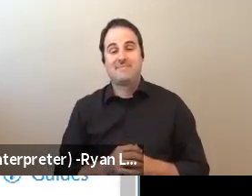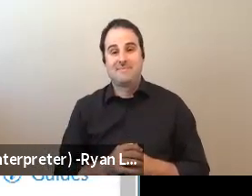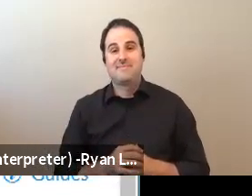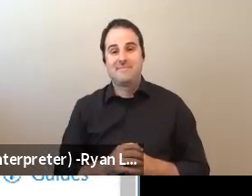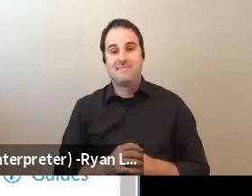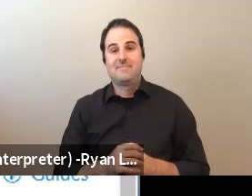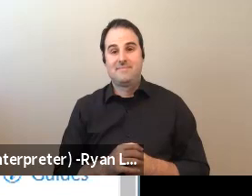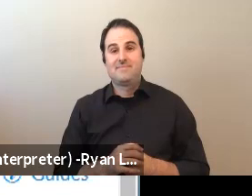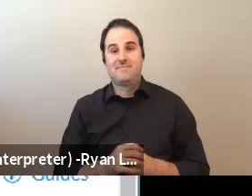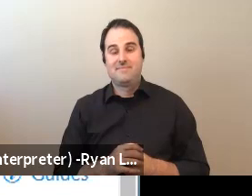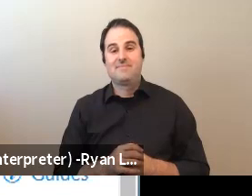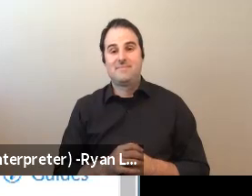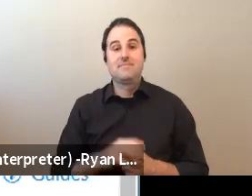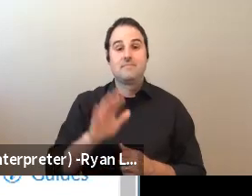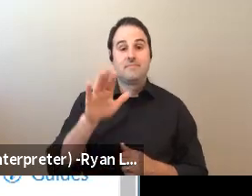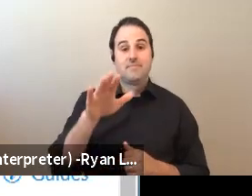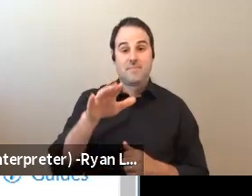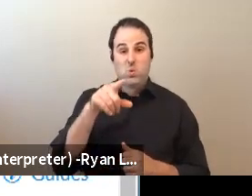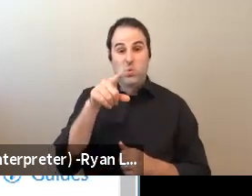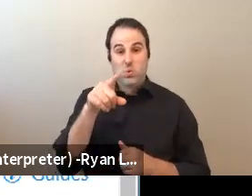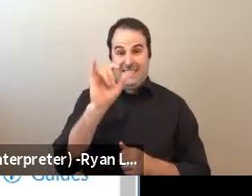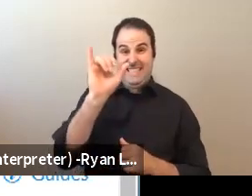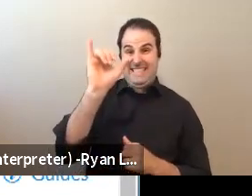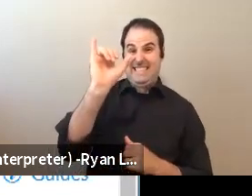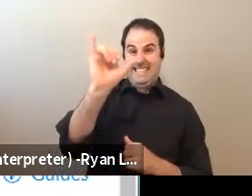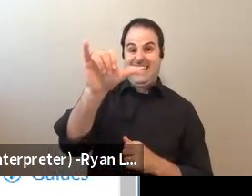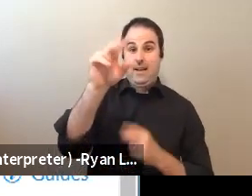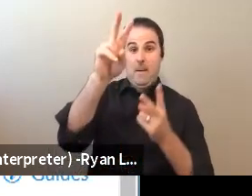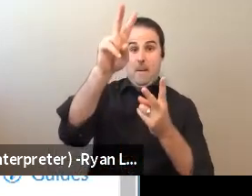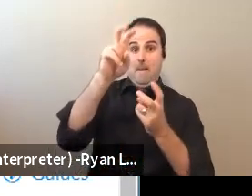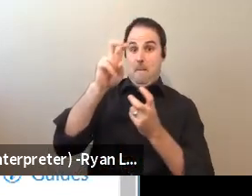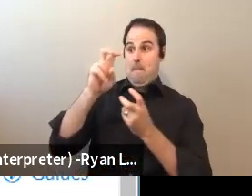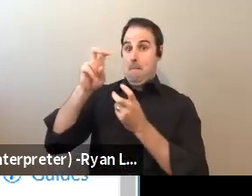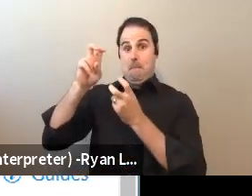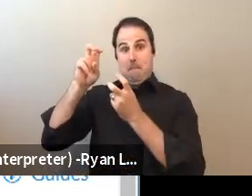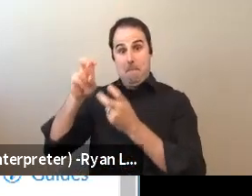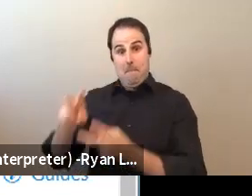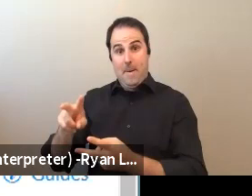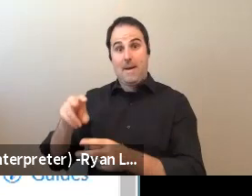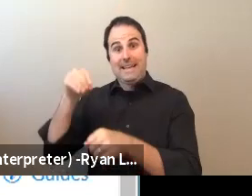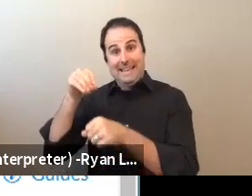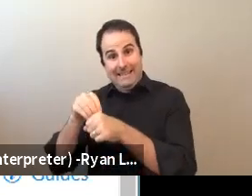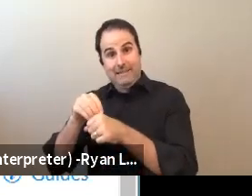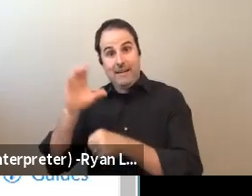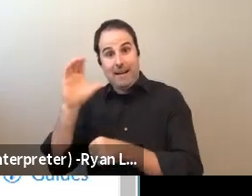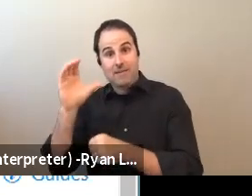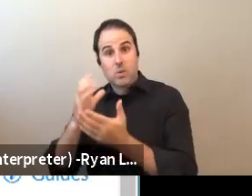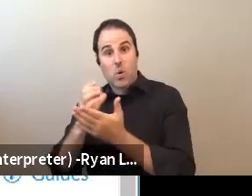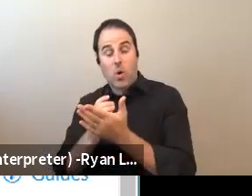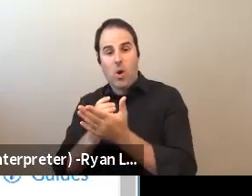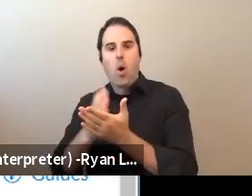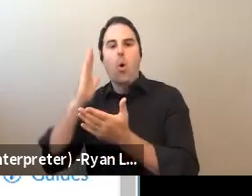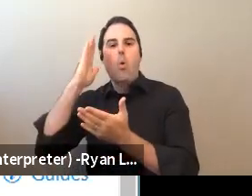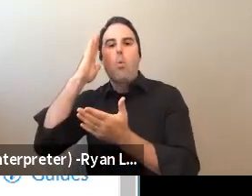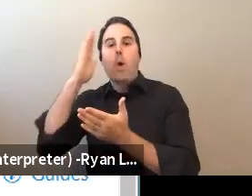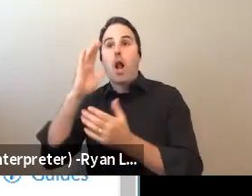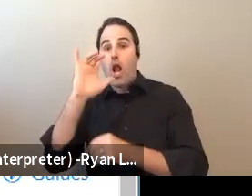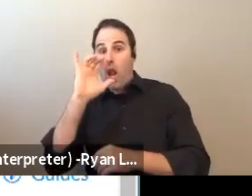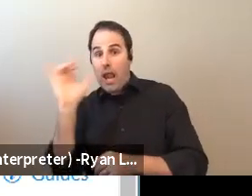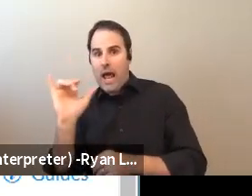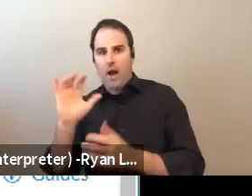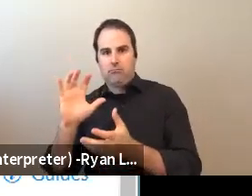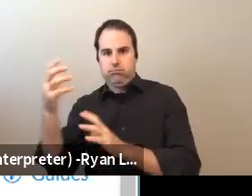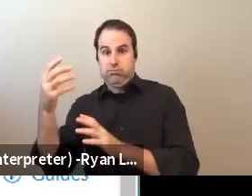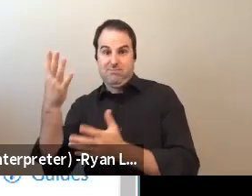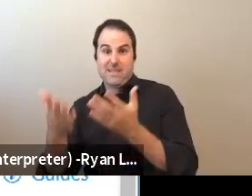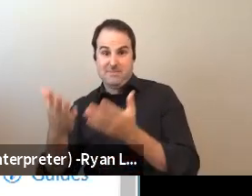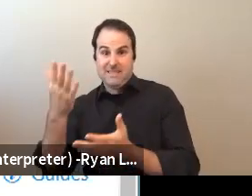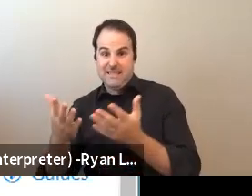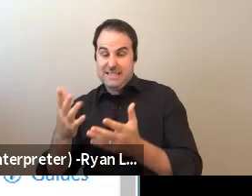Sally Potter: What it will look like in your Canvas course so to import. You can either import the entire thing. Or you can choose